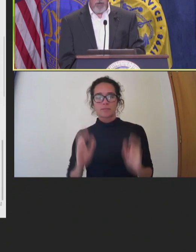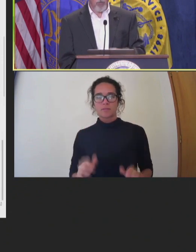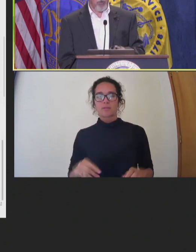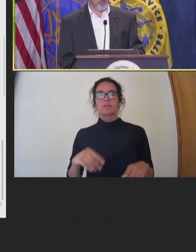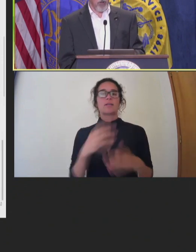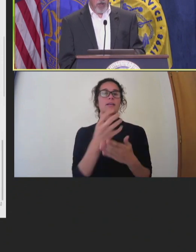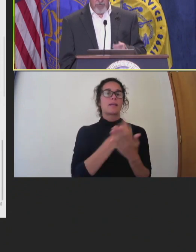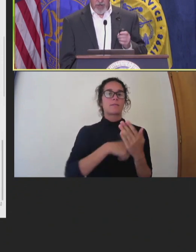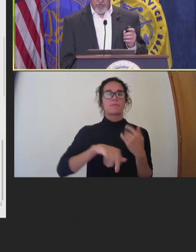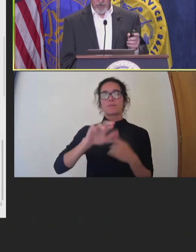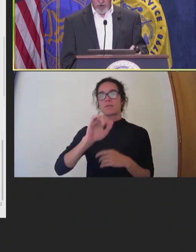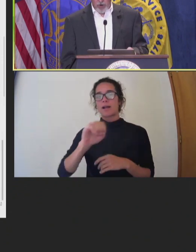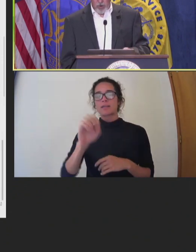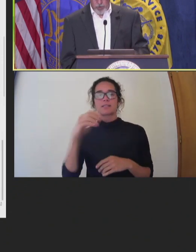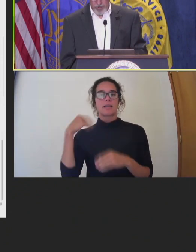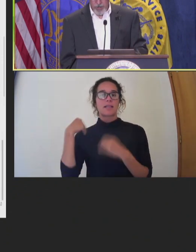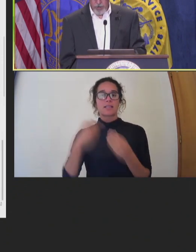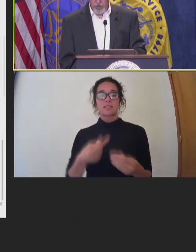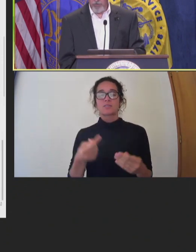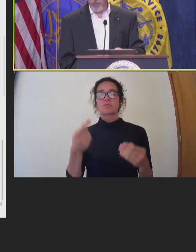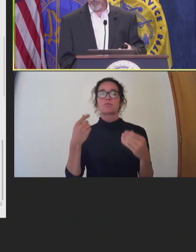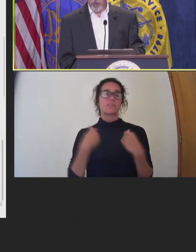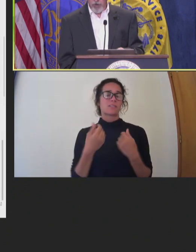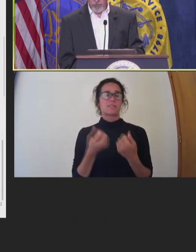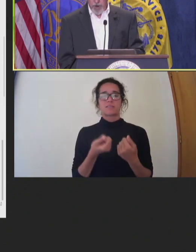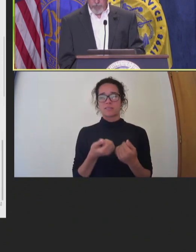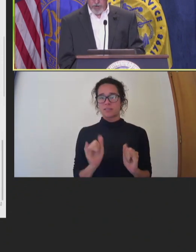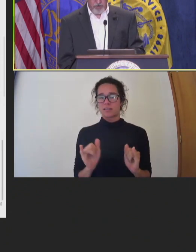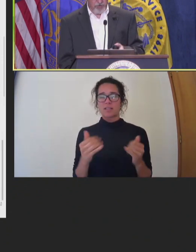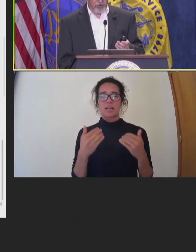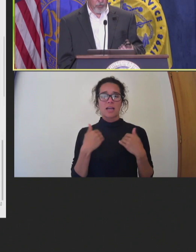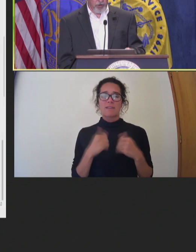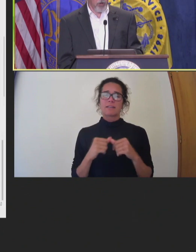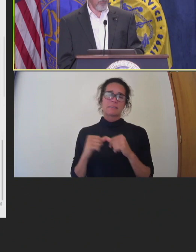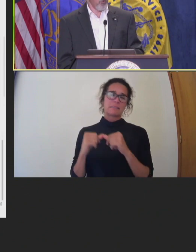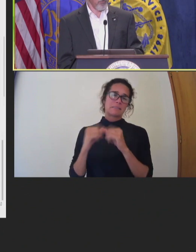We still have a very long way to go to convince the U.S. population of the critical importance of